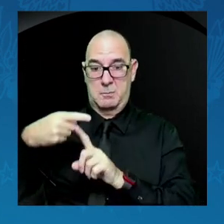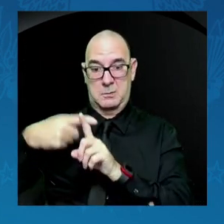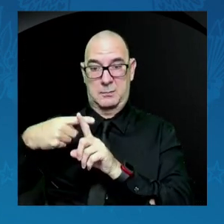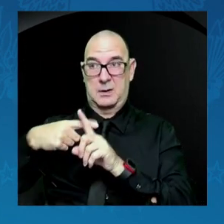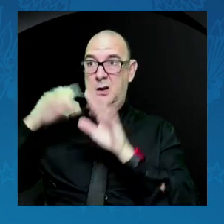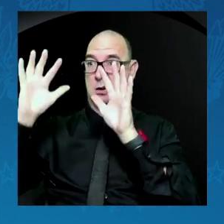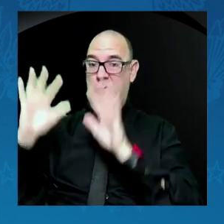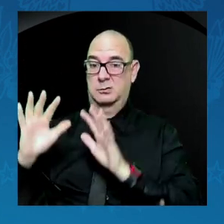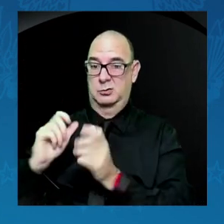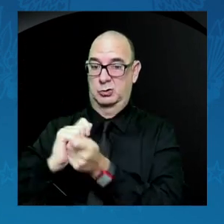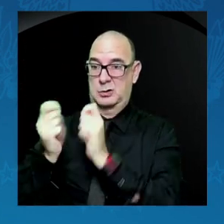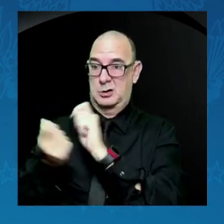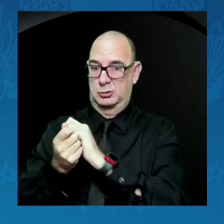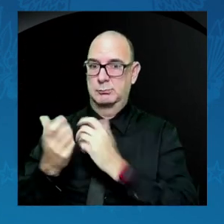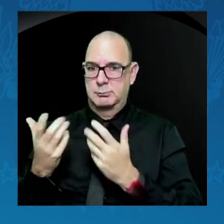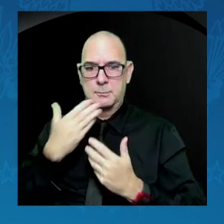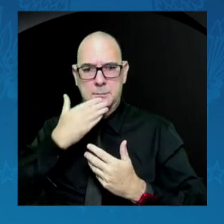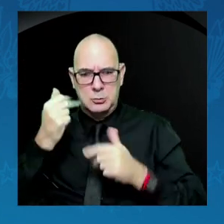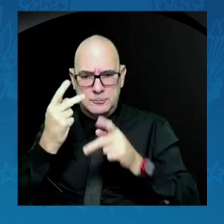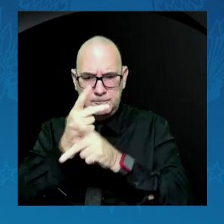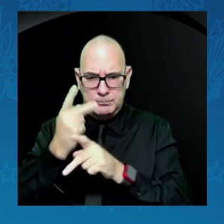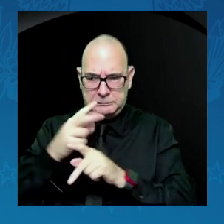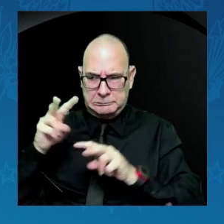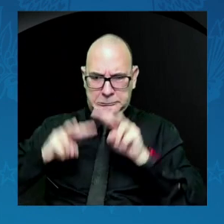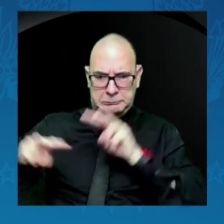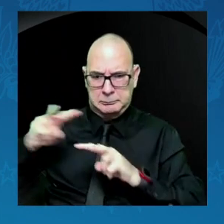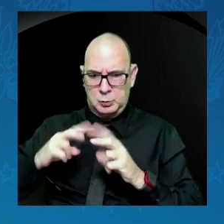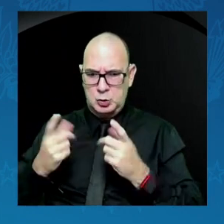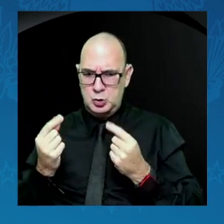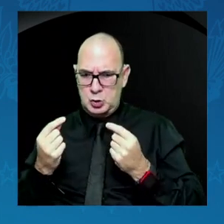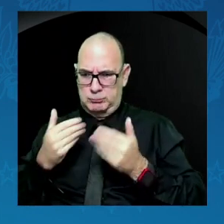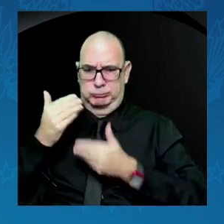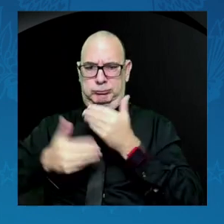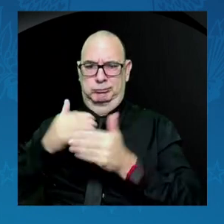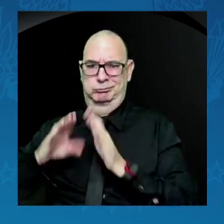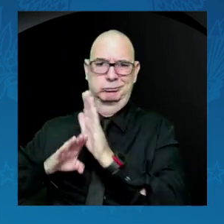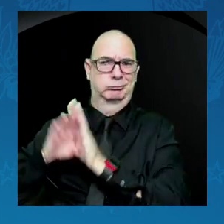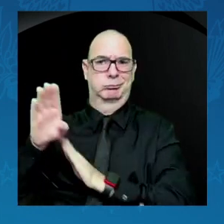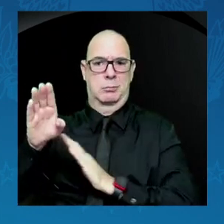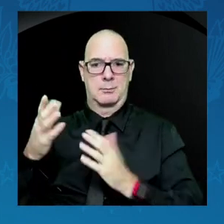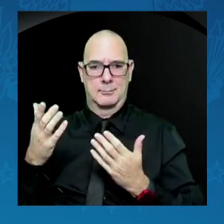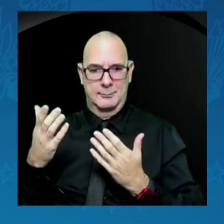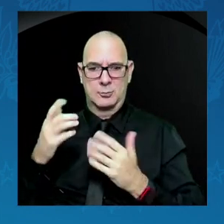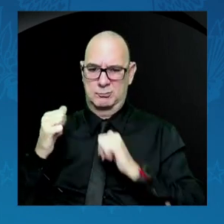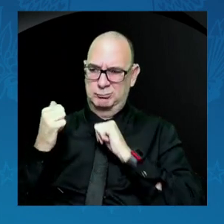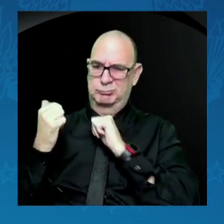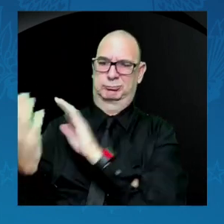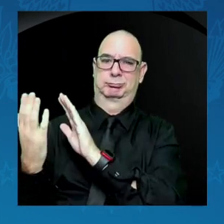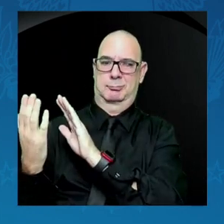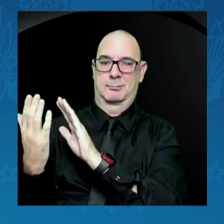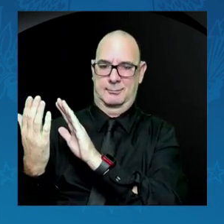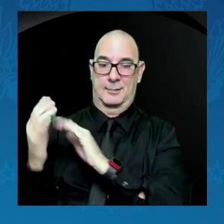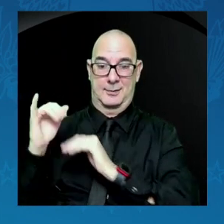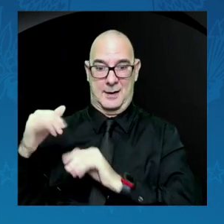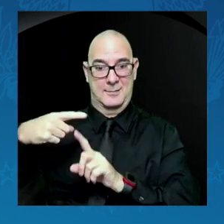our way to confront the climate crisis. And I want to thank all of you for being on the frontlines of that work,